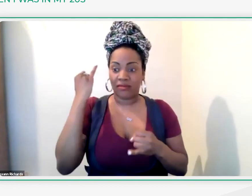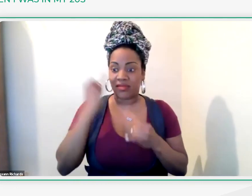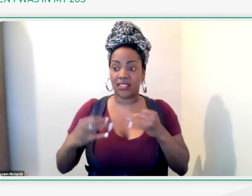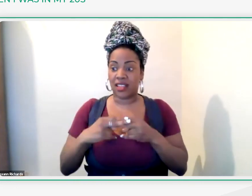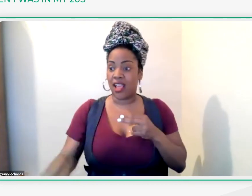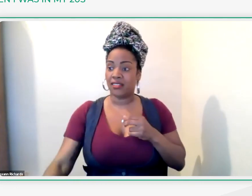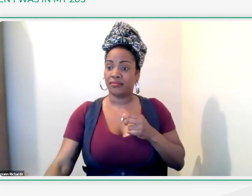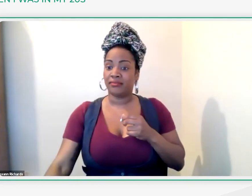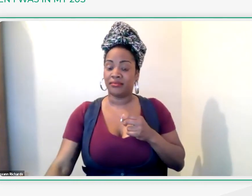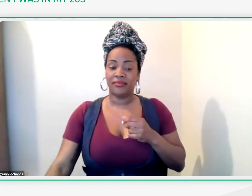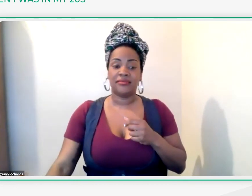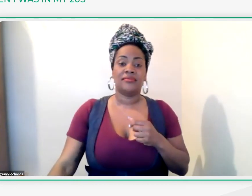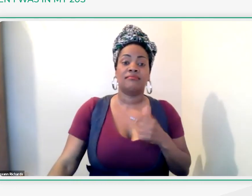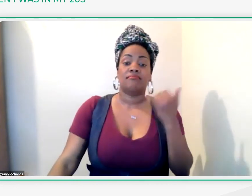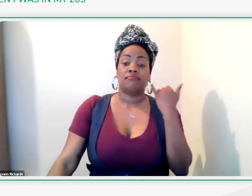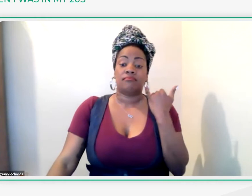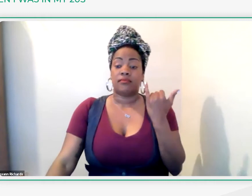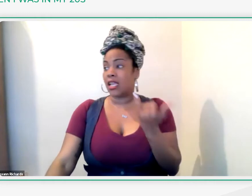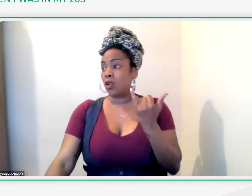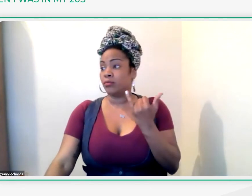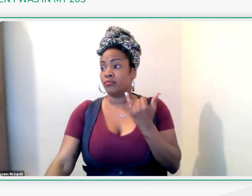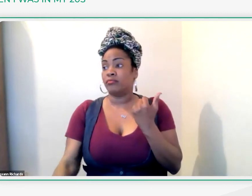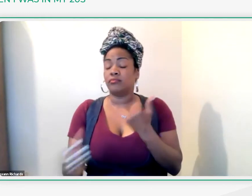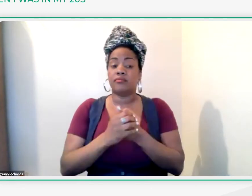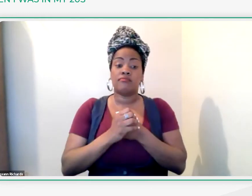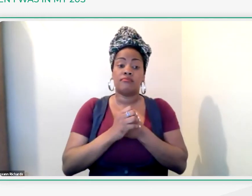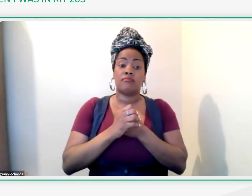I want to share our next slide.